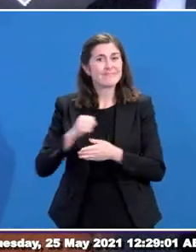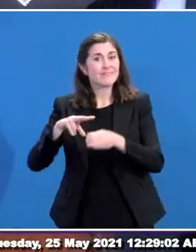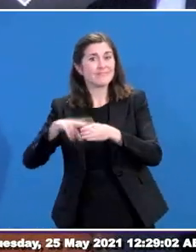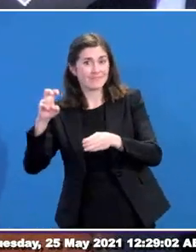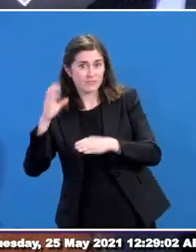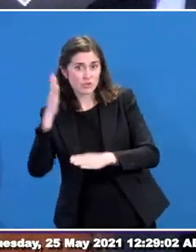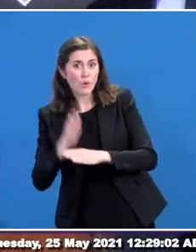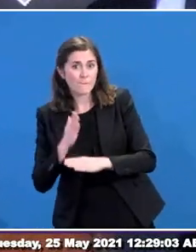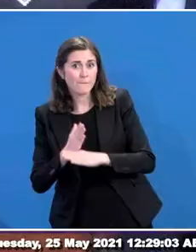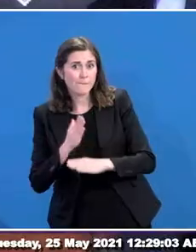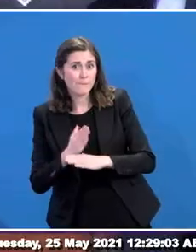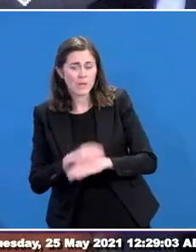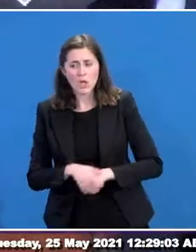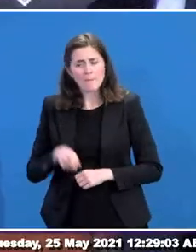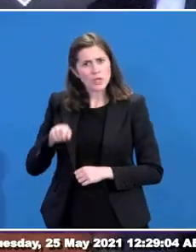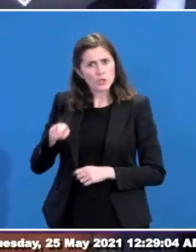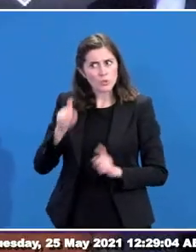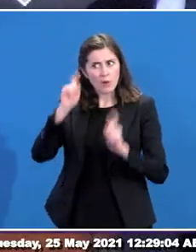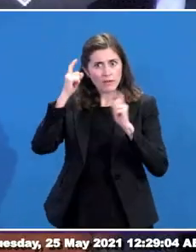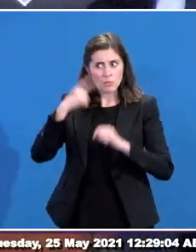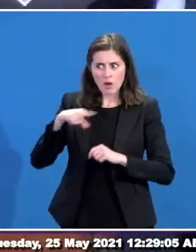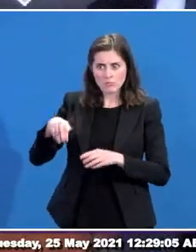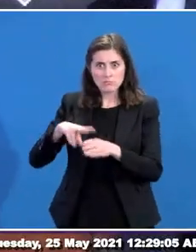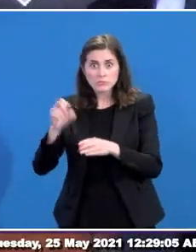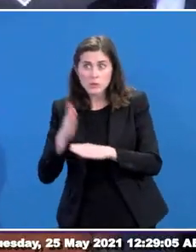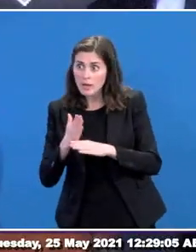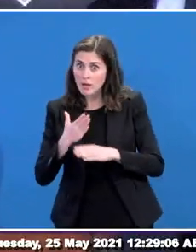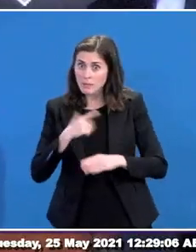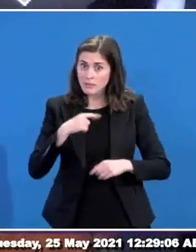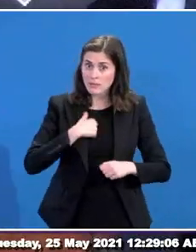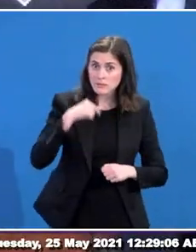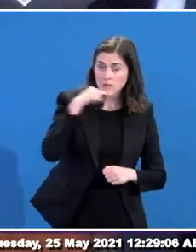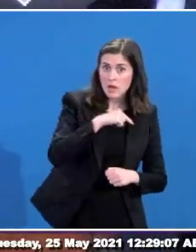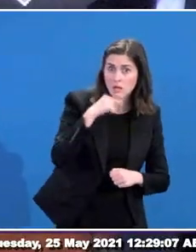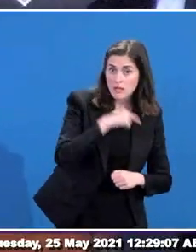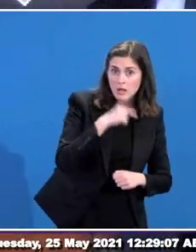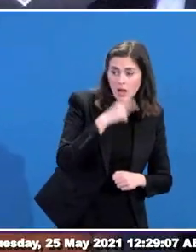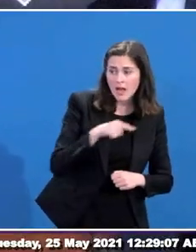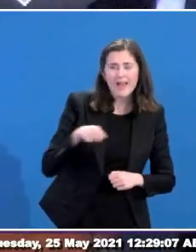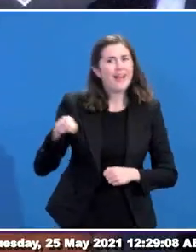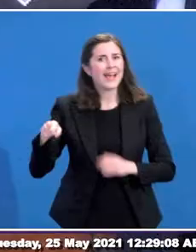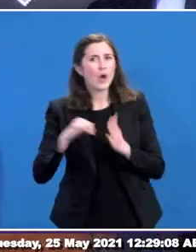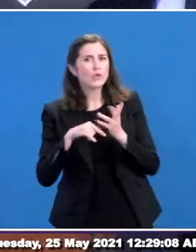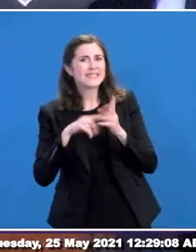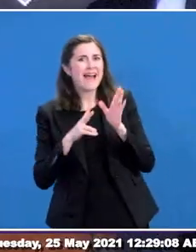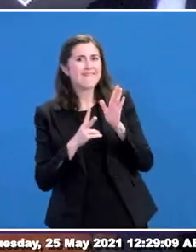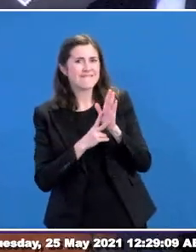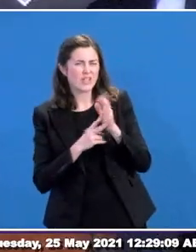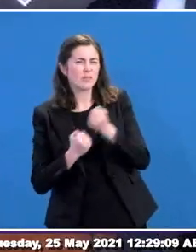that he was resigning because of Carl. And he said to you, "No, it's definitely not because of Carl."